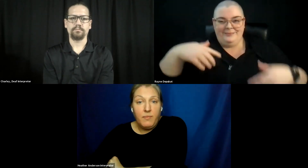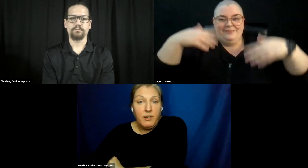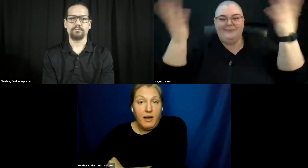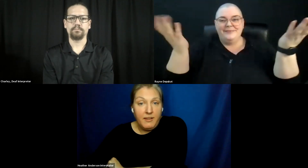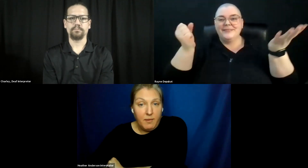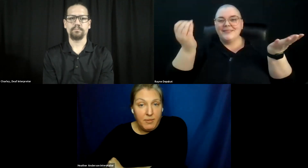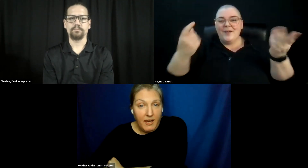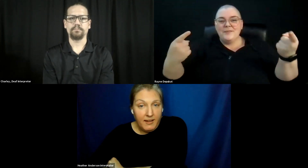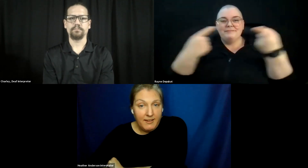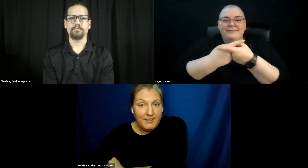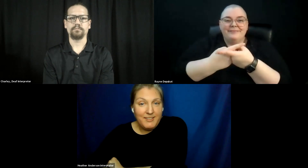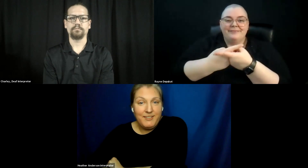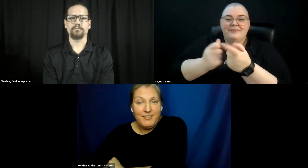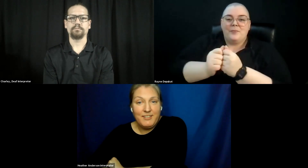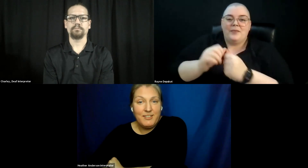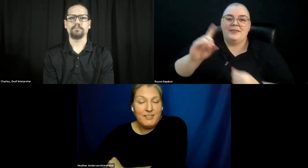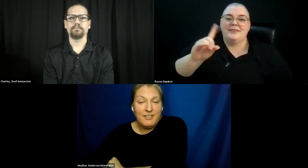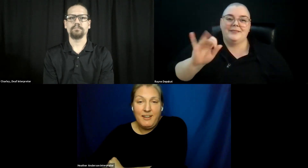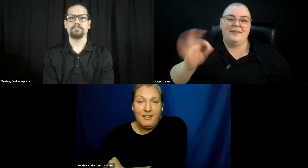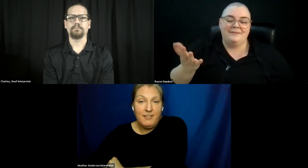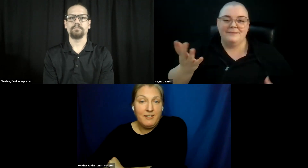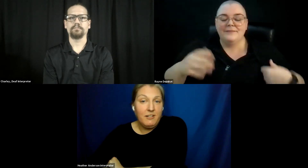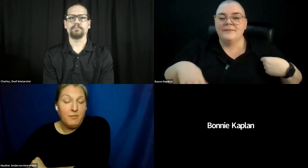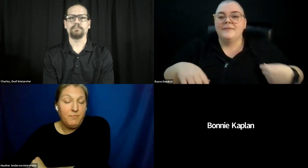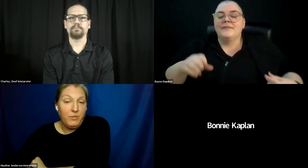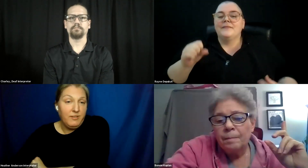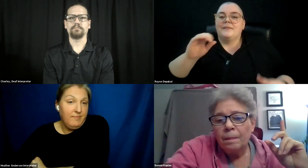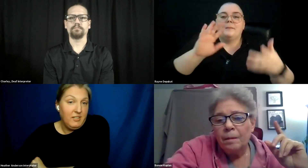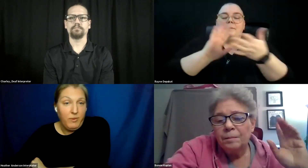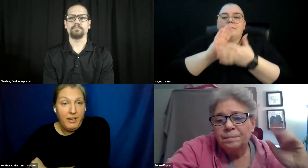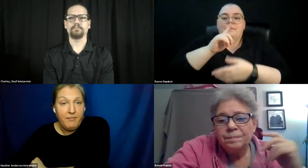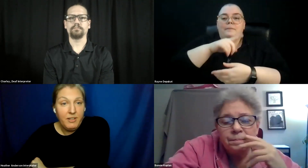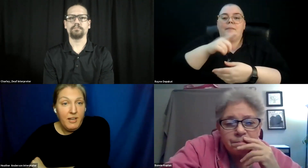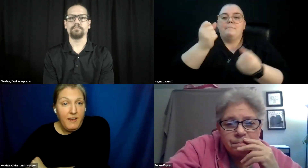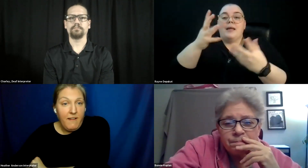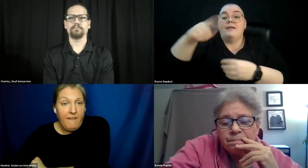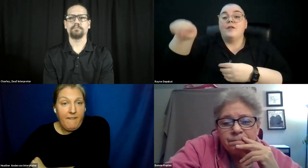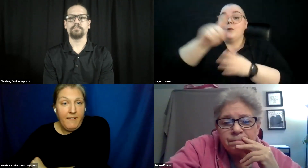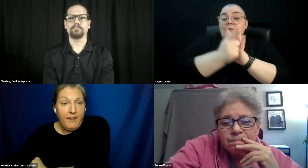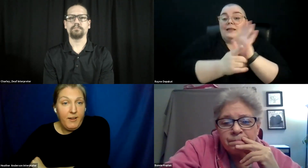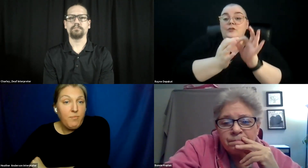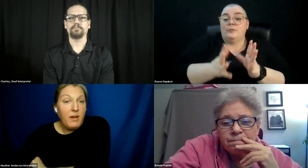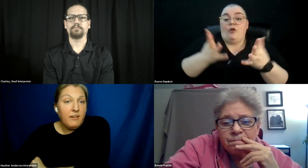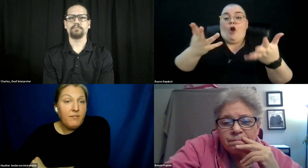Most of them are not on the NPA, so it's just, it's a conundrum with DC what I asked.